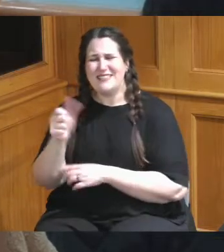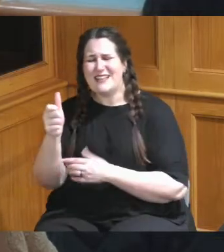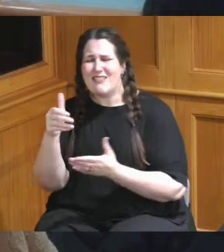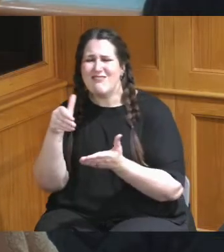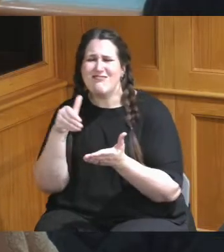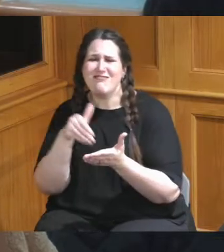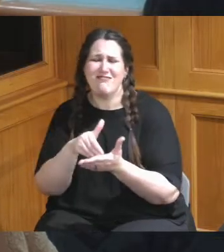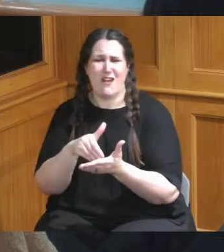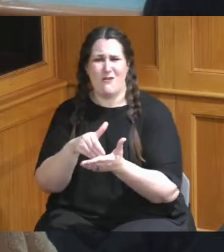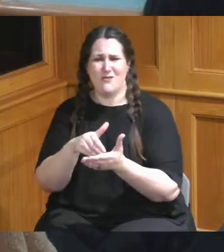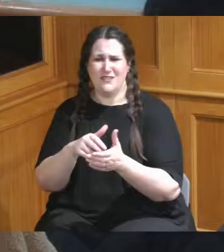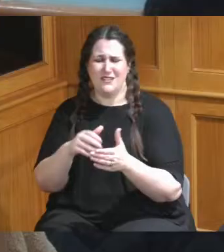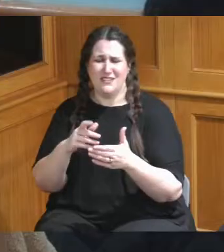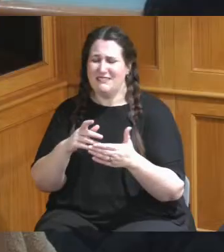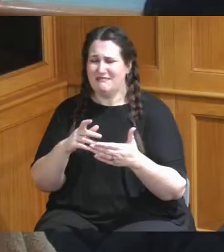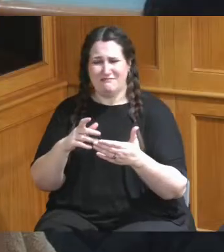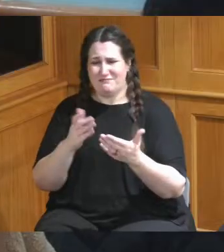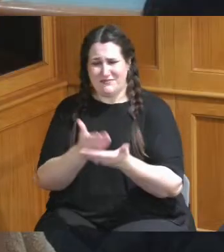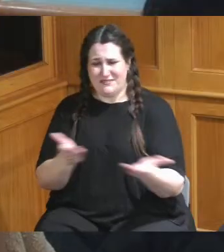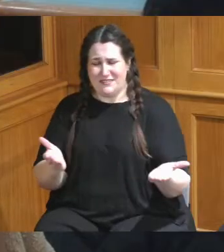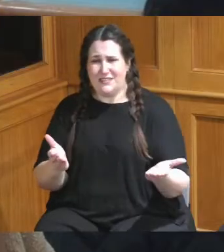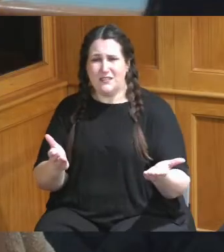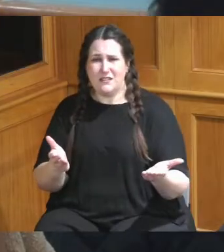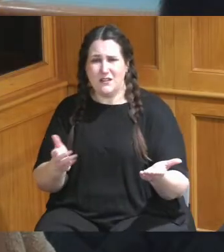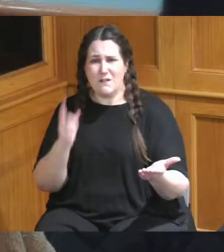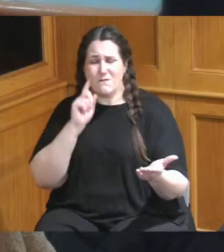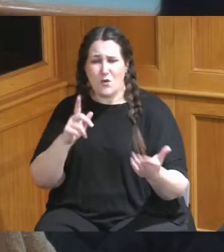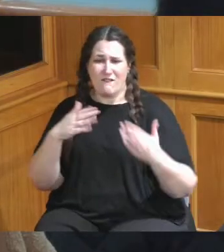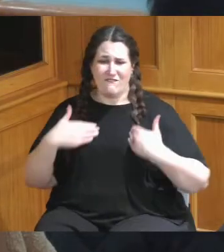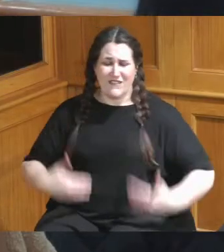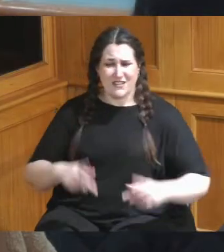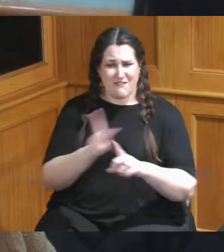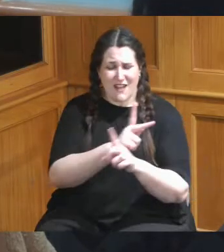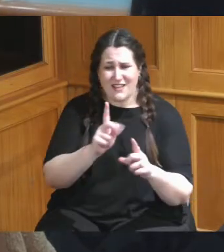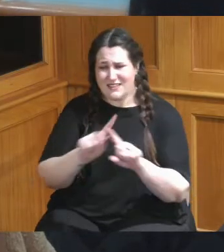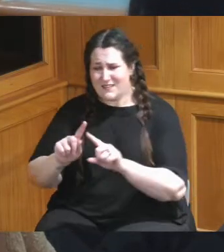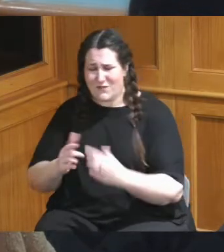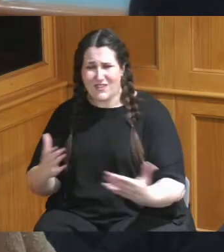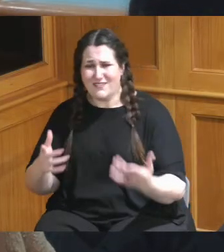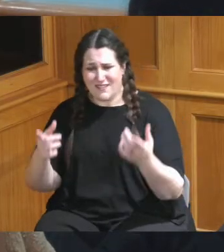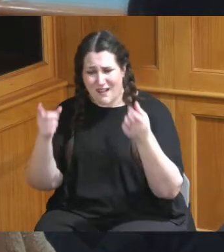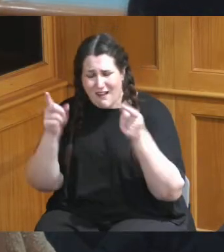disclosures of sexual assault, rape, and physical dating violence. But we are. So, we'll do our